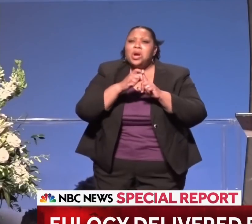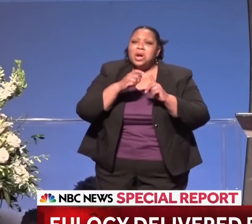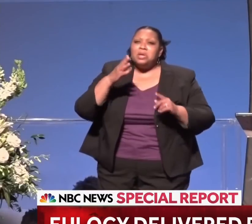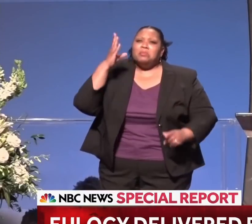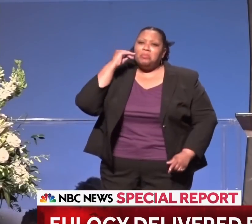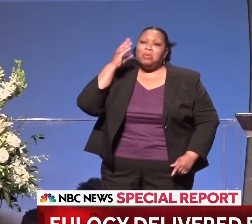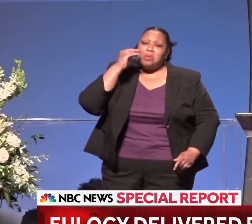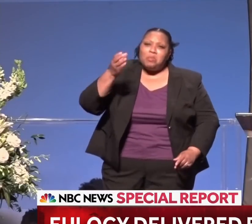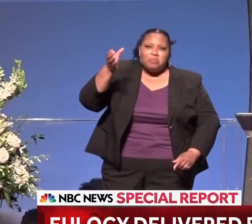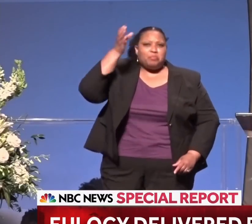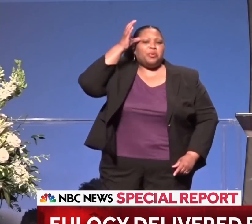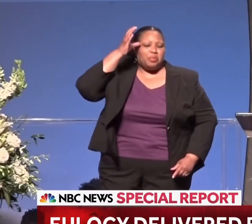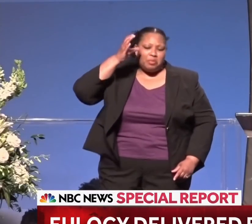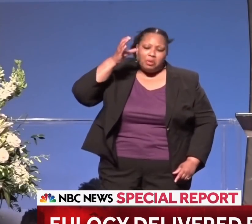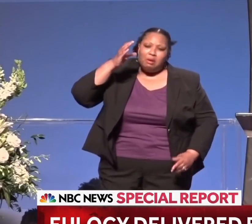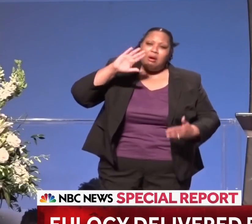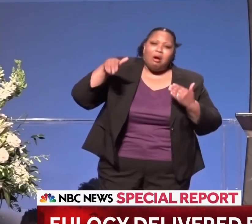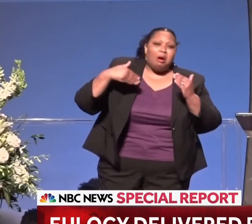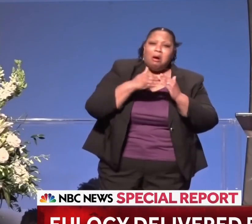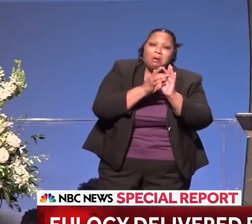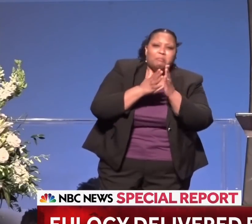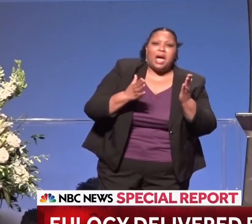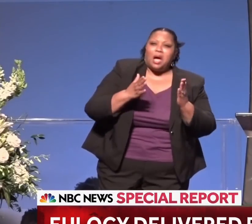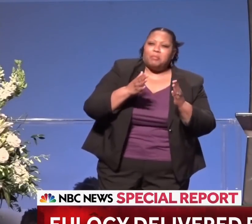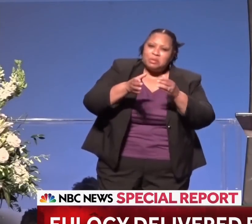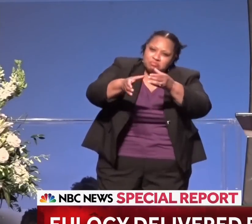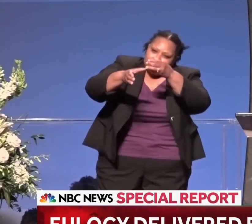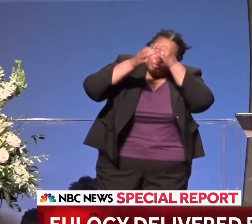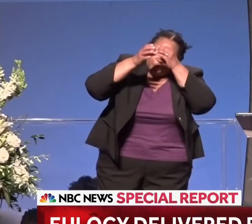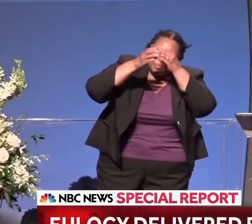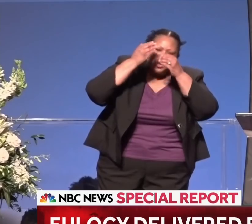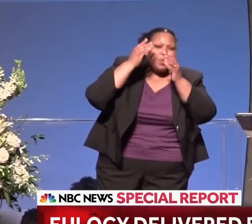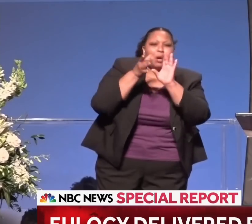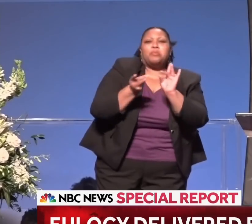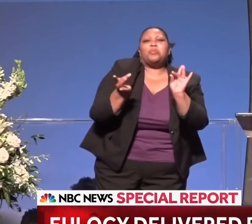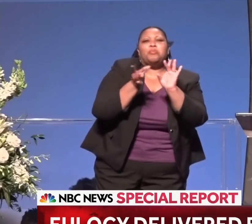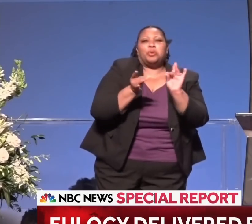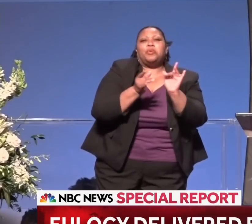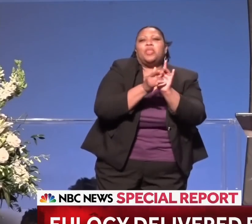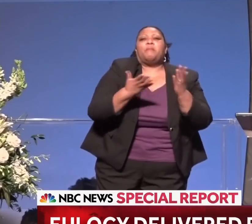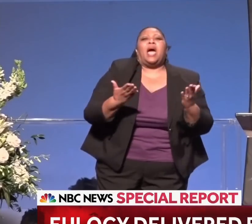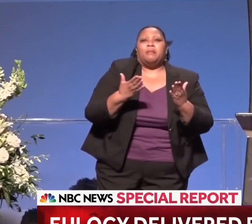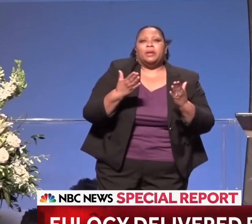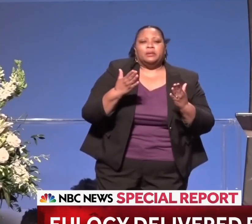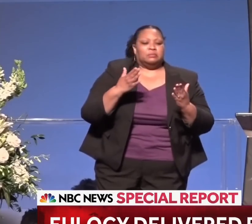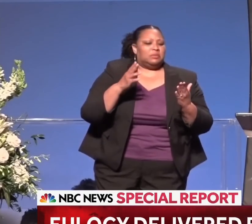THEN ANOTHER MAN CAME BY THAT